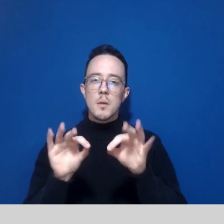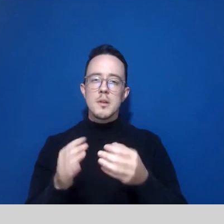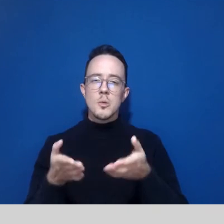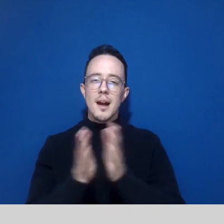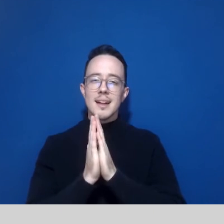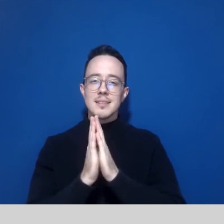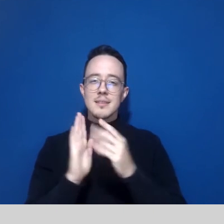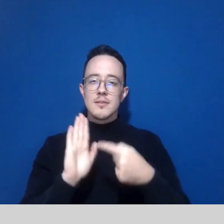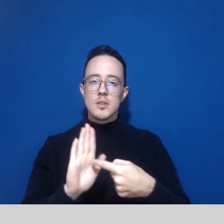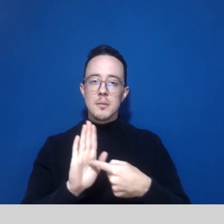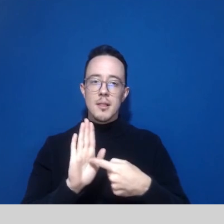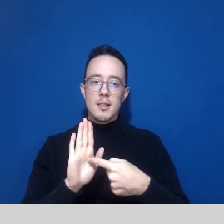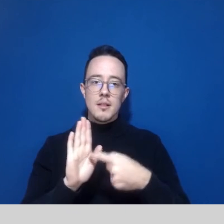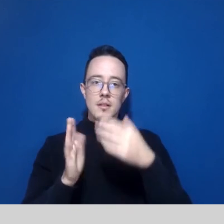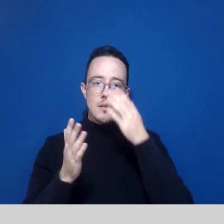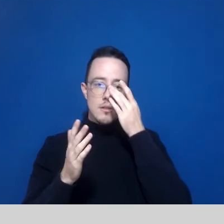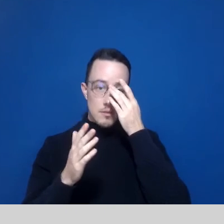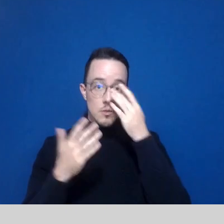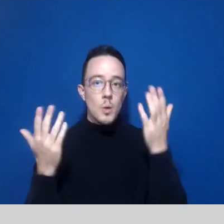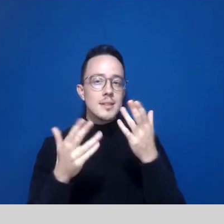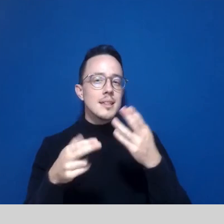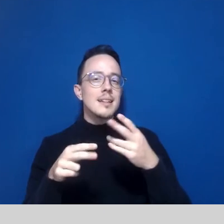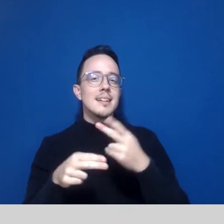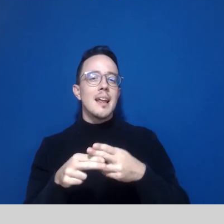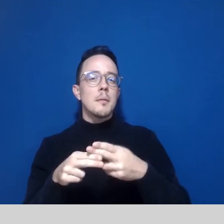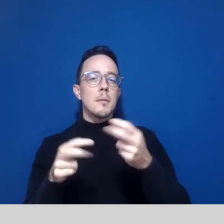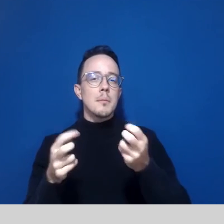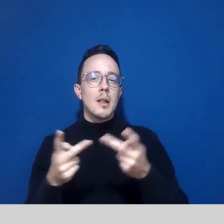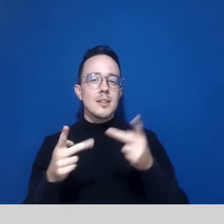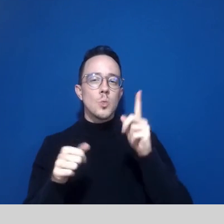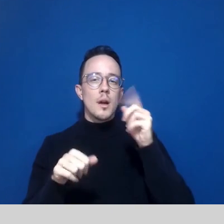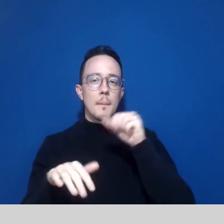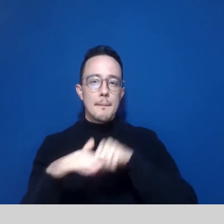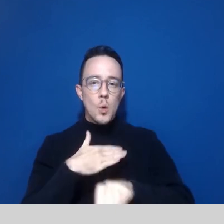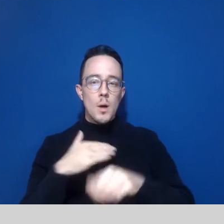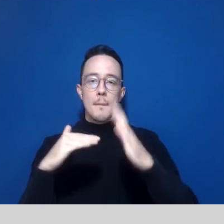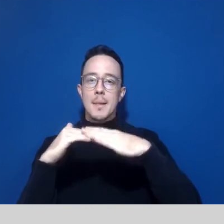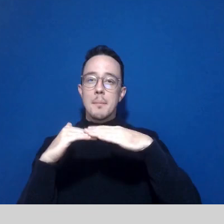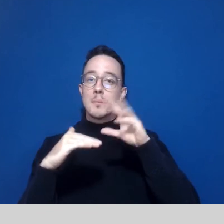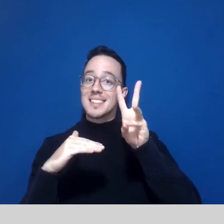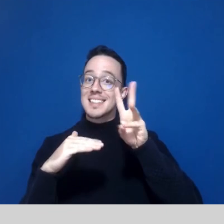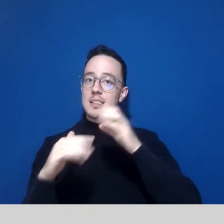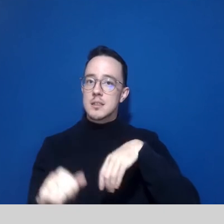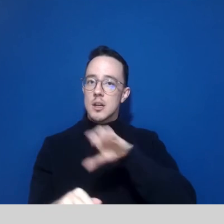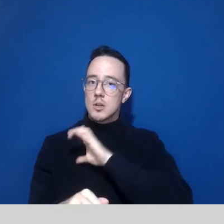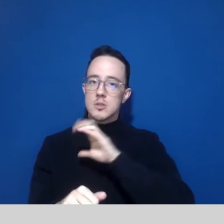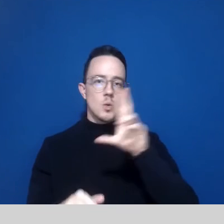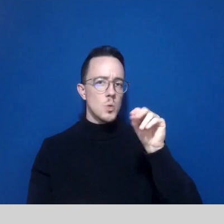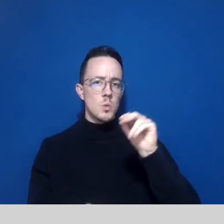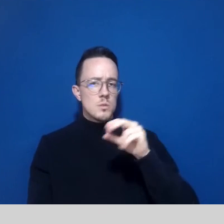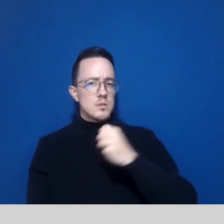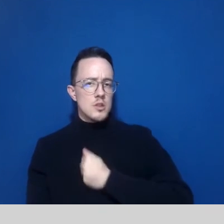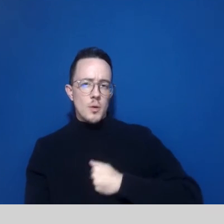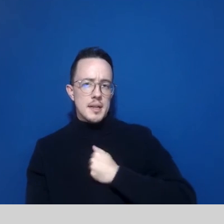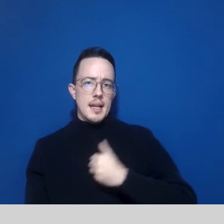And if you ask something like that. What is the name of the place where you were born, at least six characters?